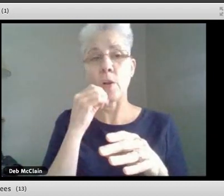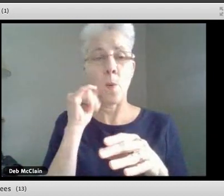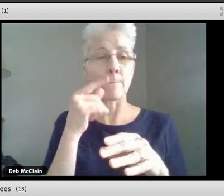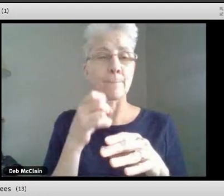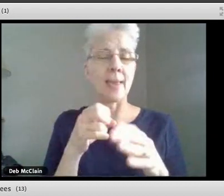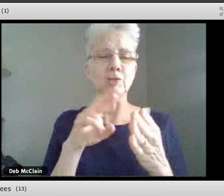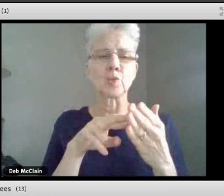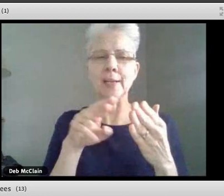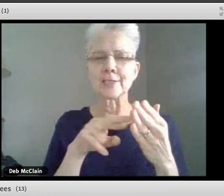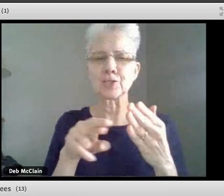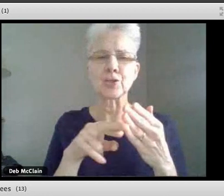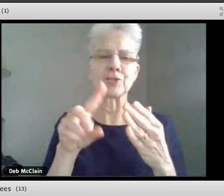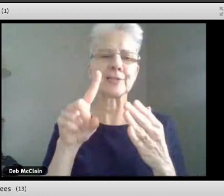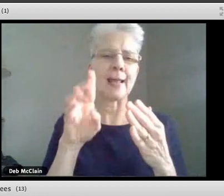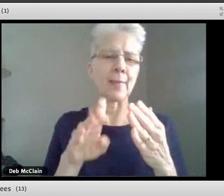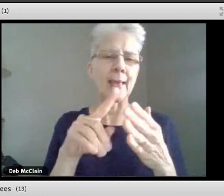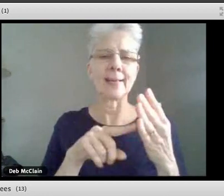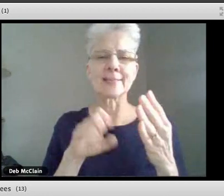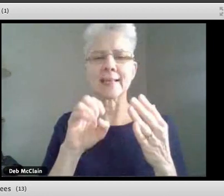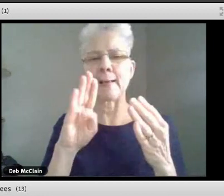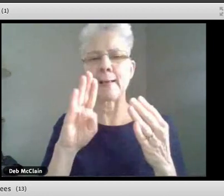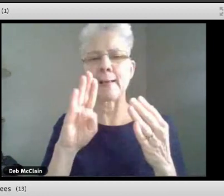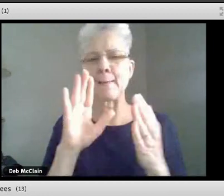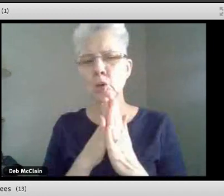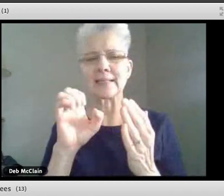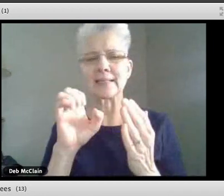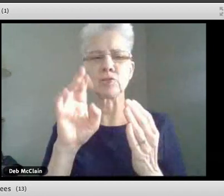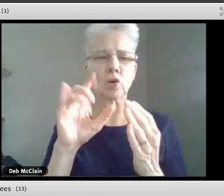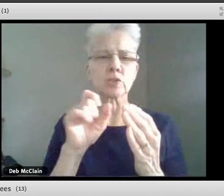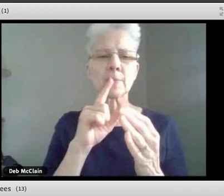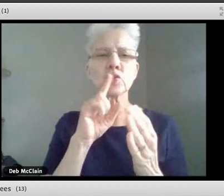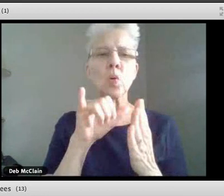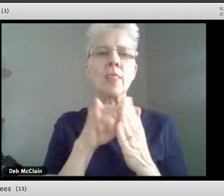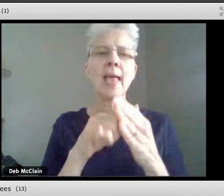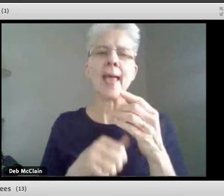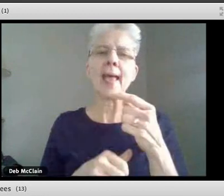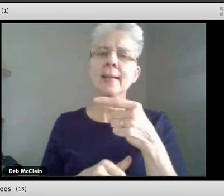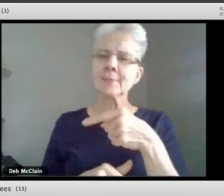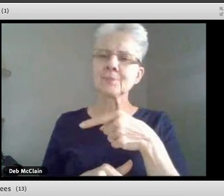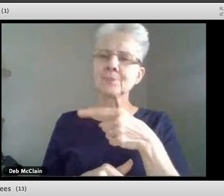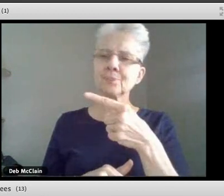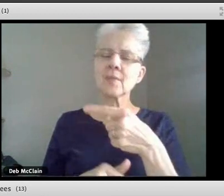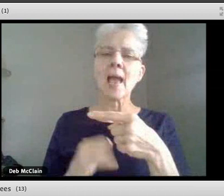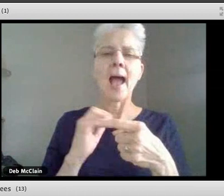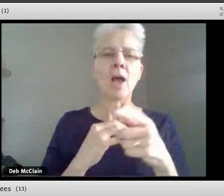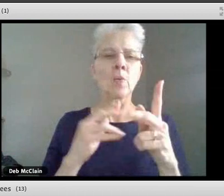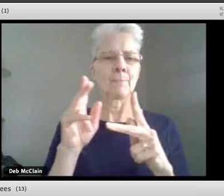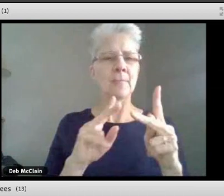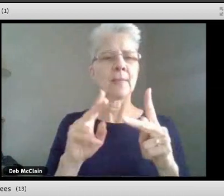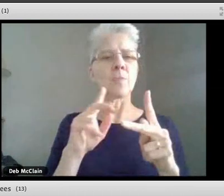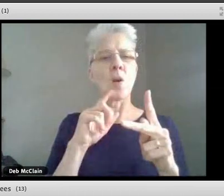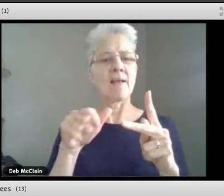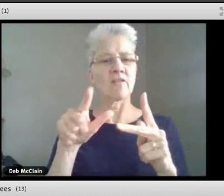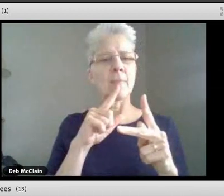We want to make sure that our people, everybody, can get to our website and use them appropriately.